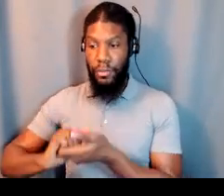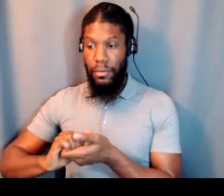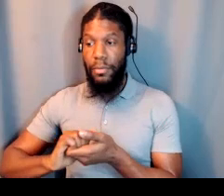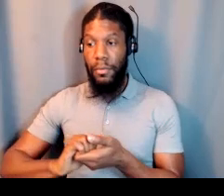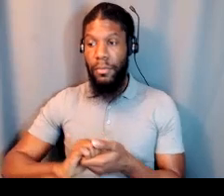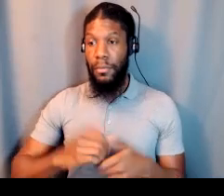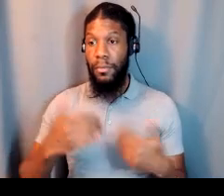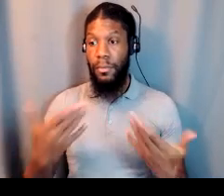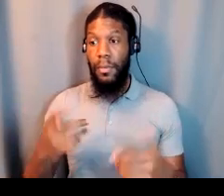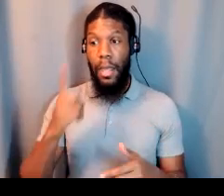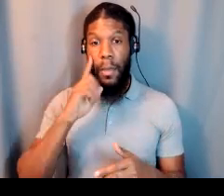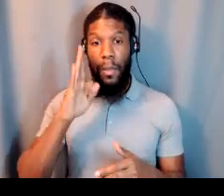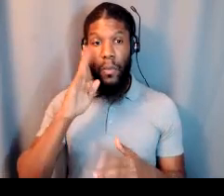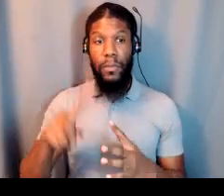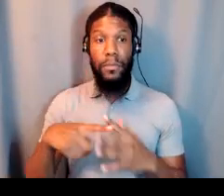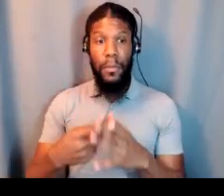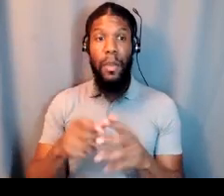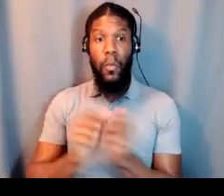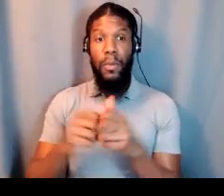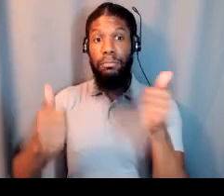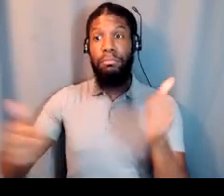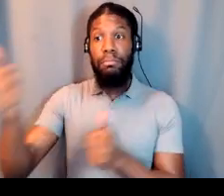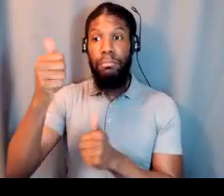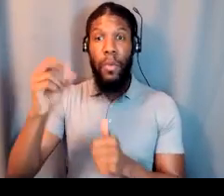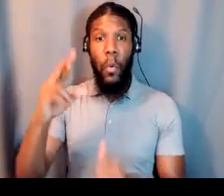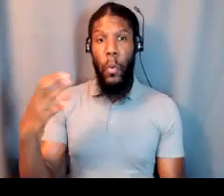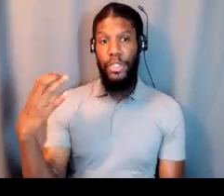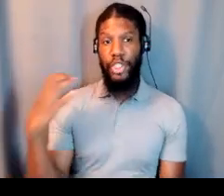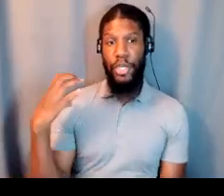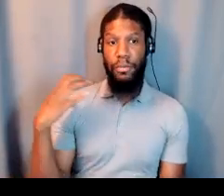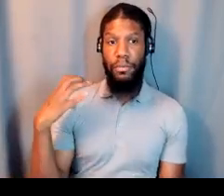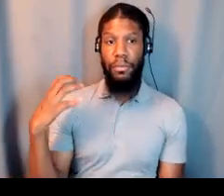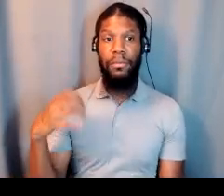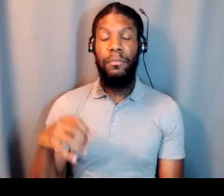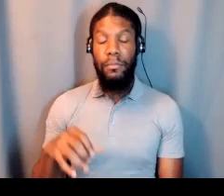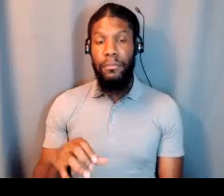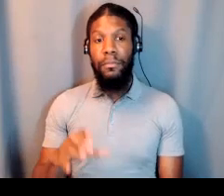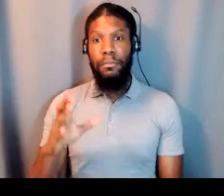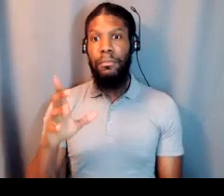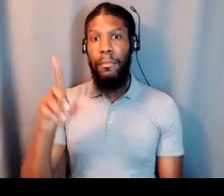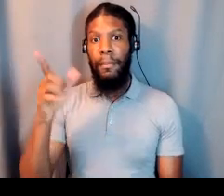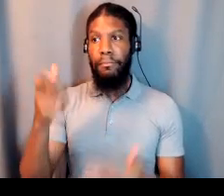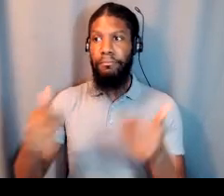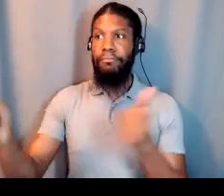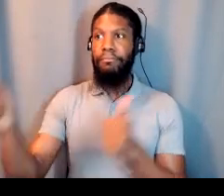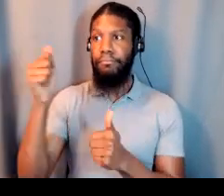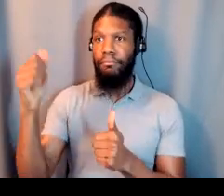if not deans then maybe chairs, trying to get chair buy-in, talking directly to English faculty, presenting this vision